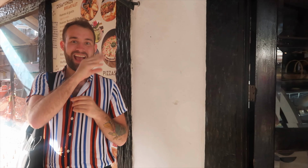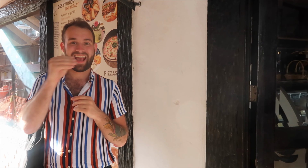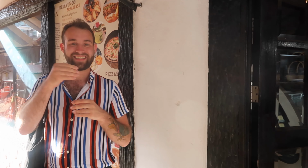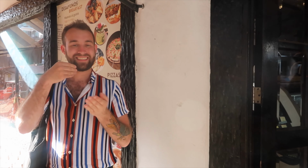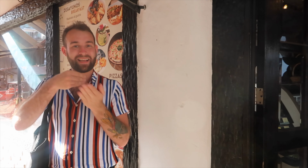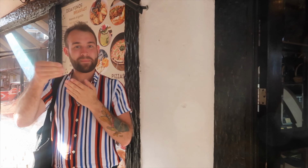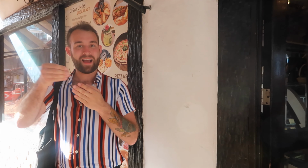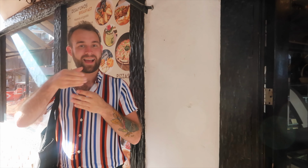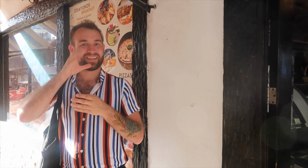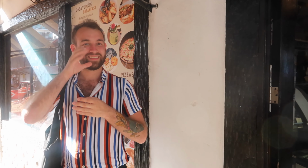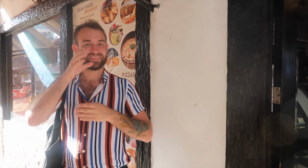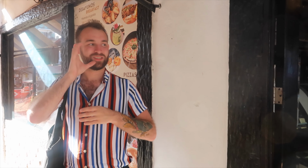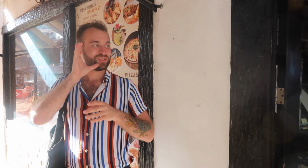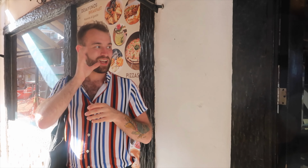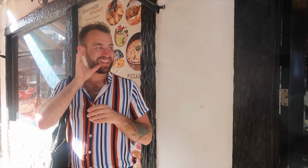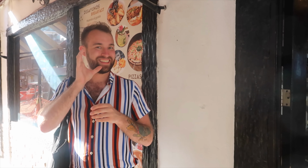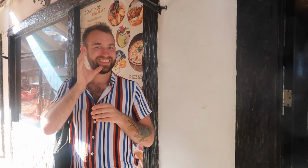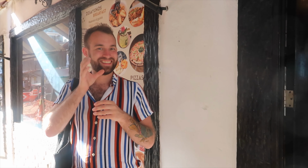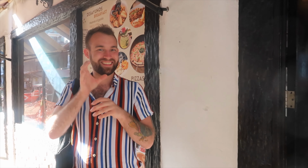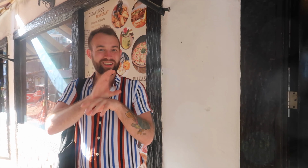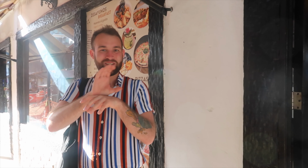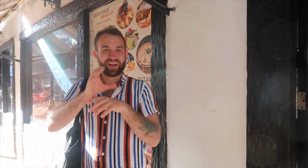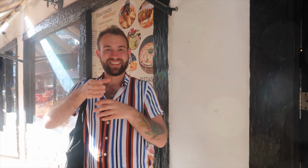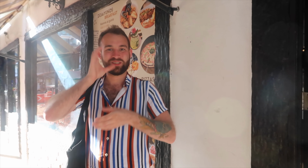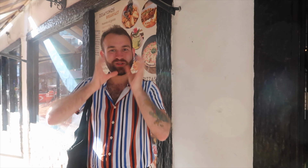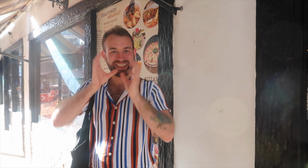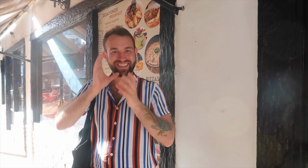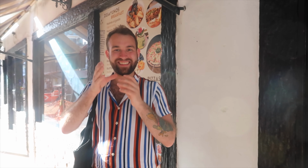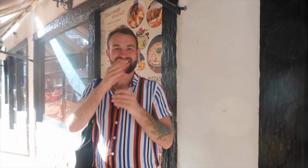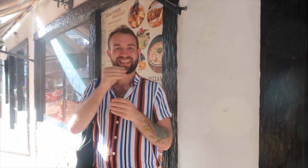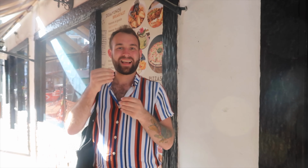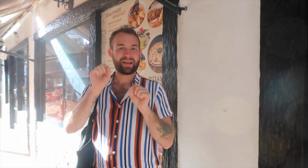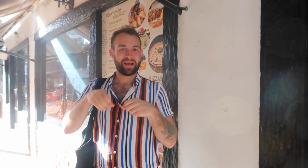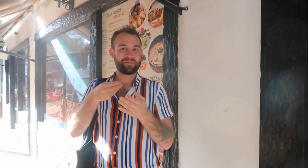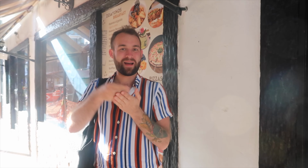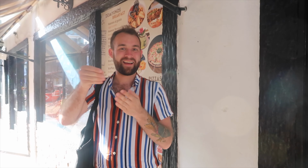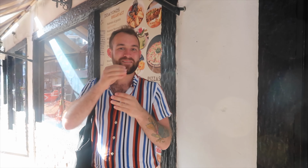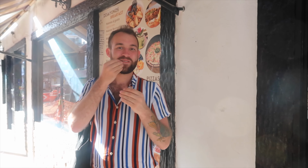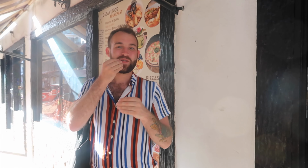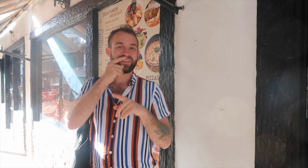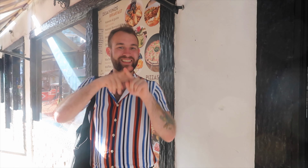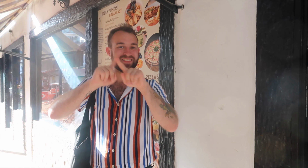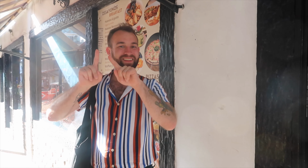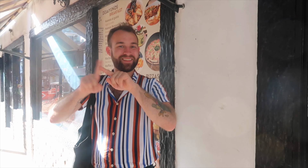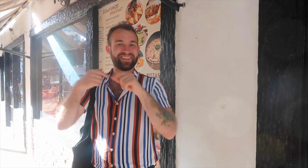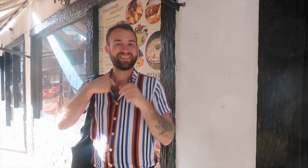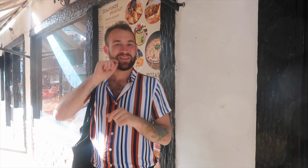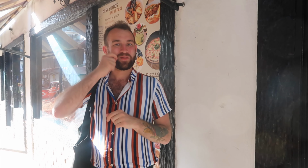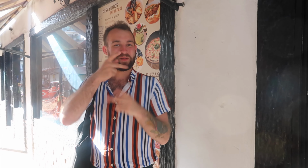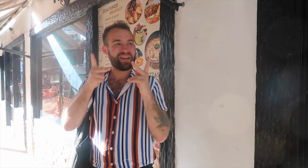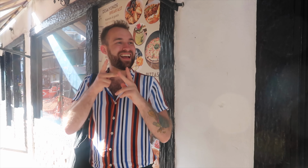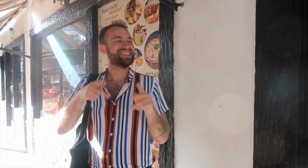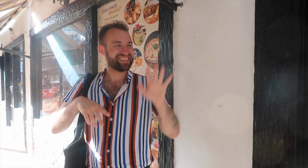You can also buy chocolate drinks here and lots of different food items. It's a cool place.